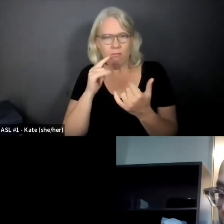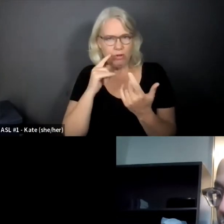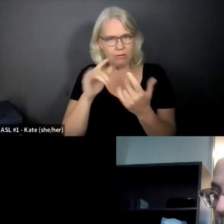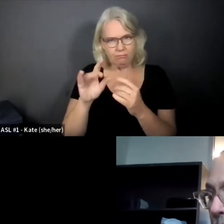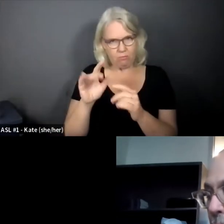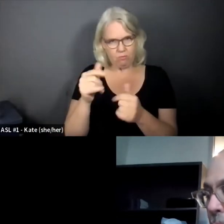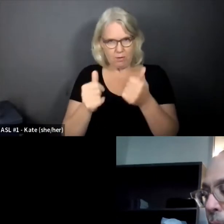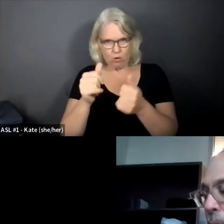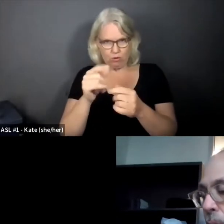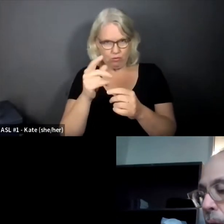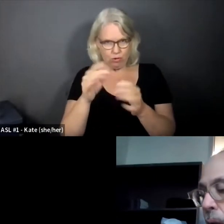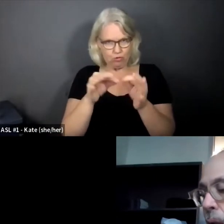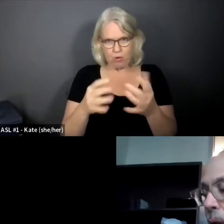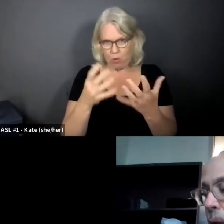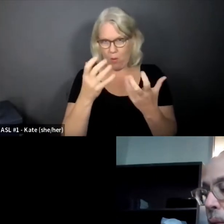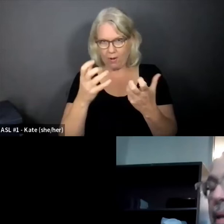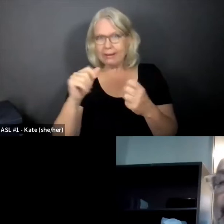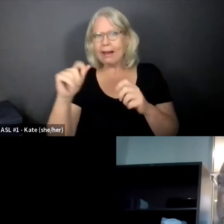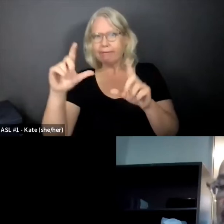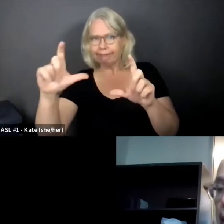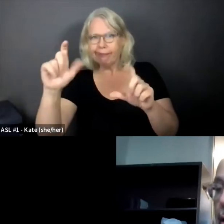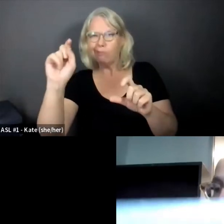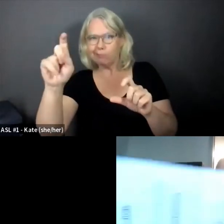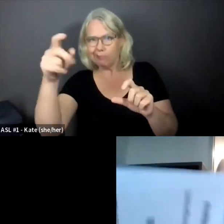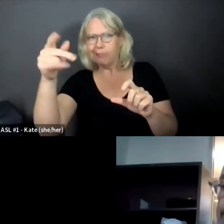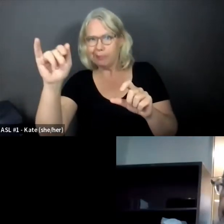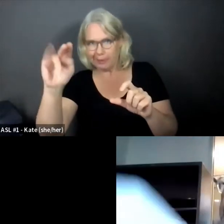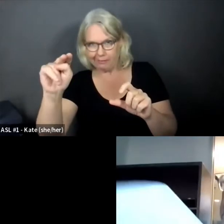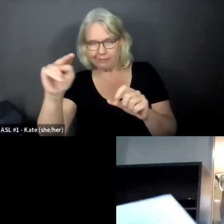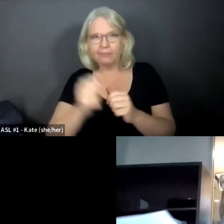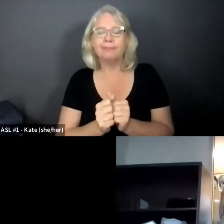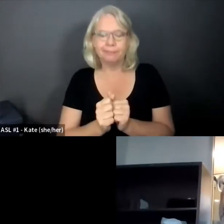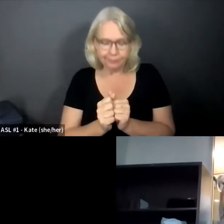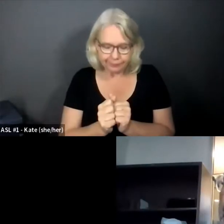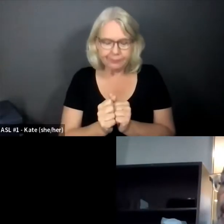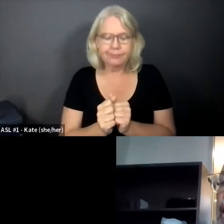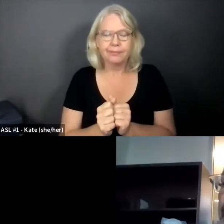WISH TO PIN AND CLICK PIN VIDEO.